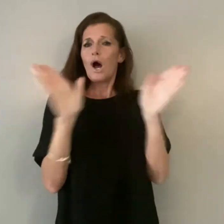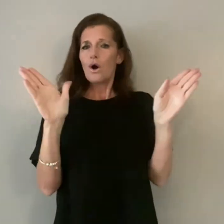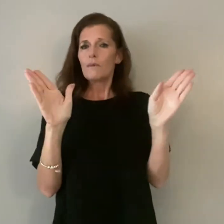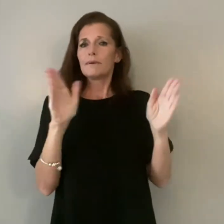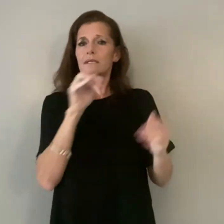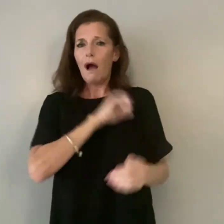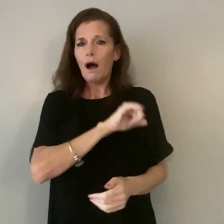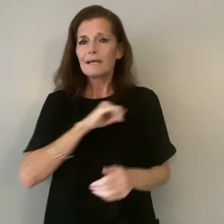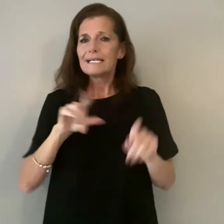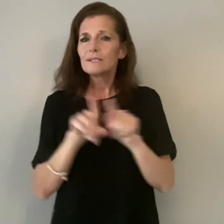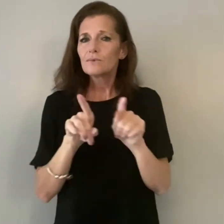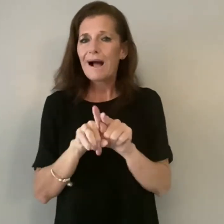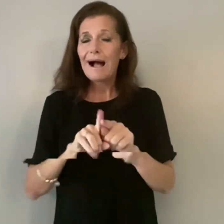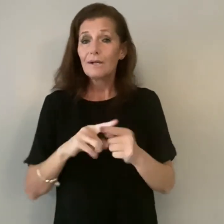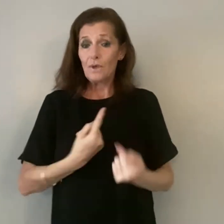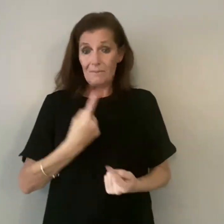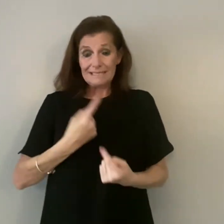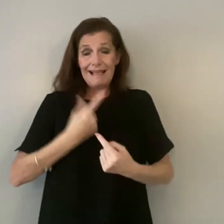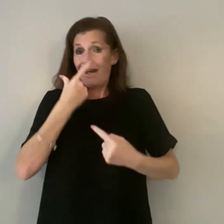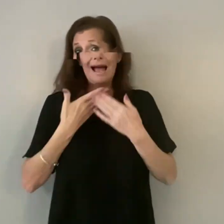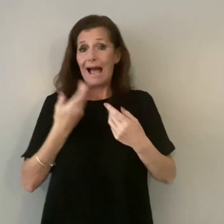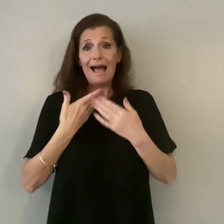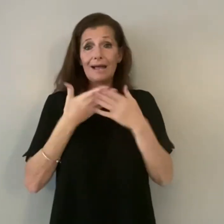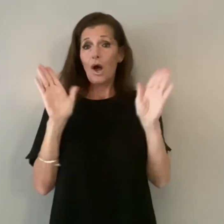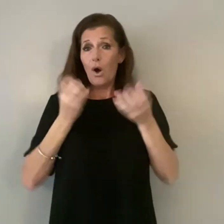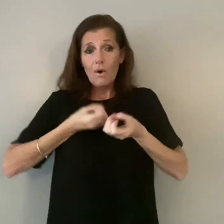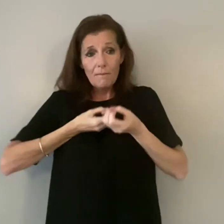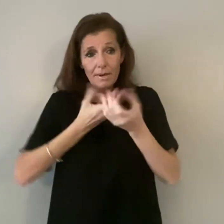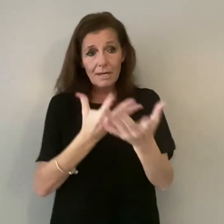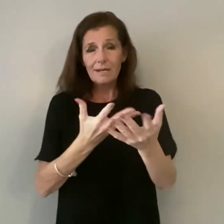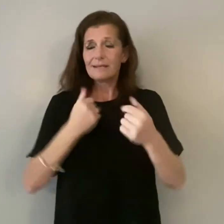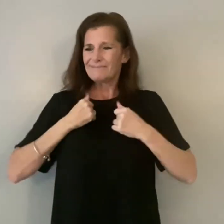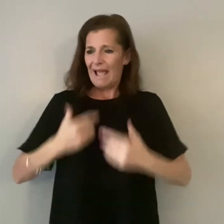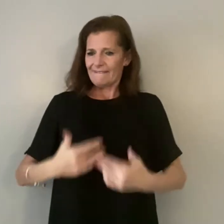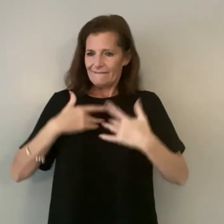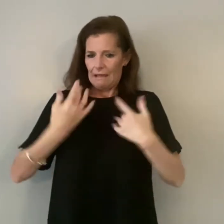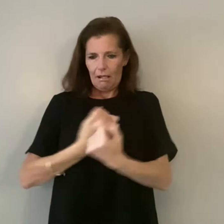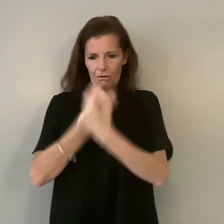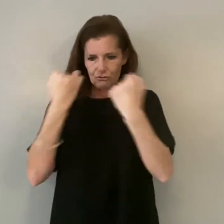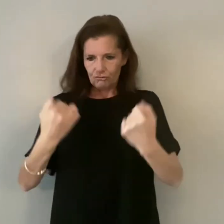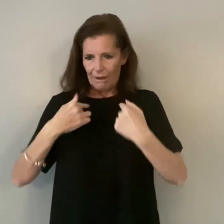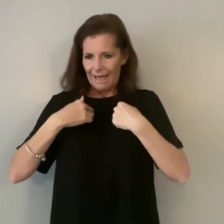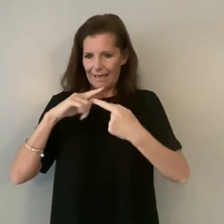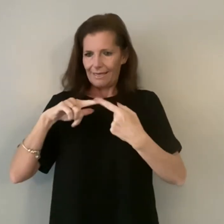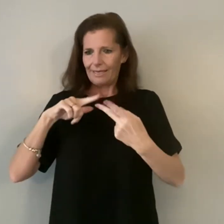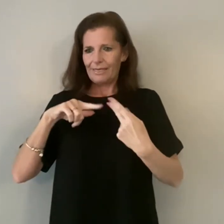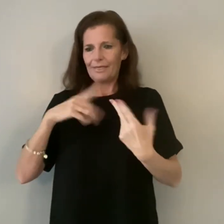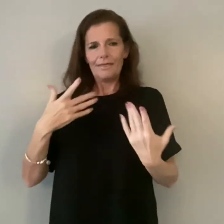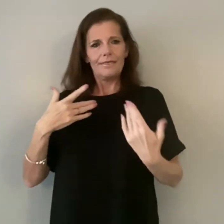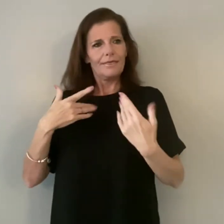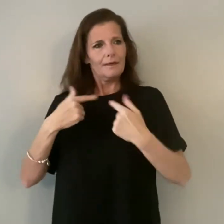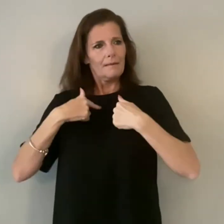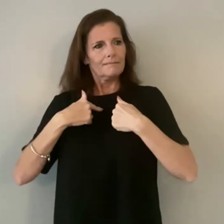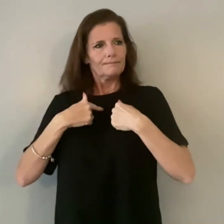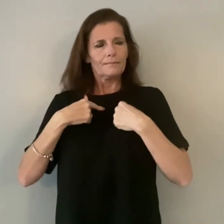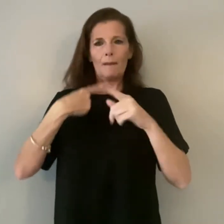So it's in those moments that even myself, I can talk openly about where I feel my strengths lie and my assets lie